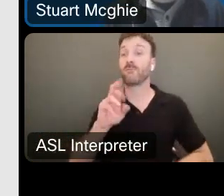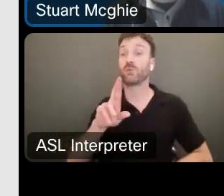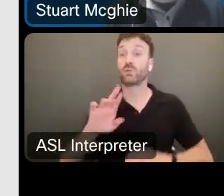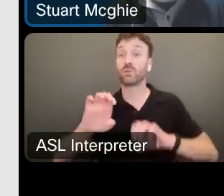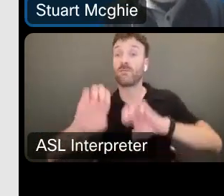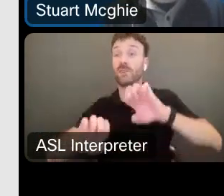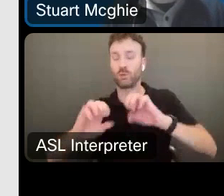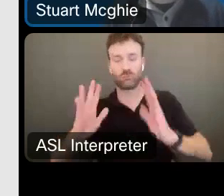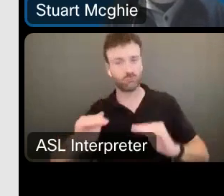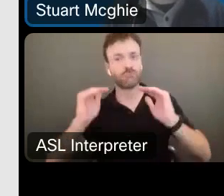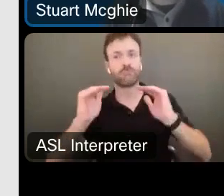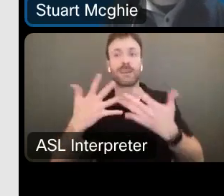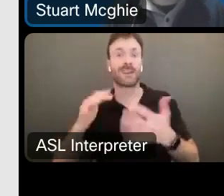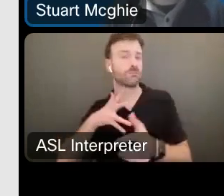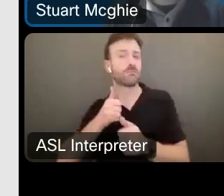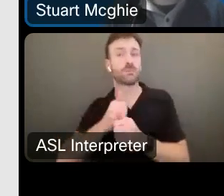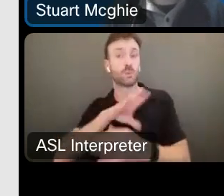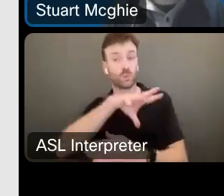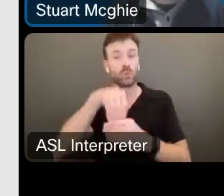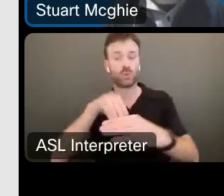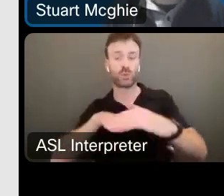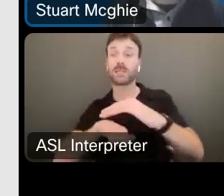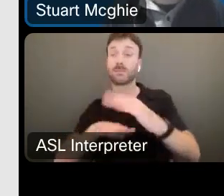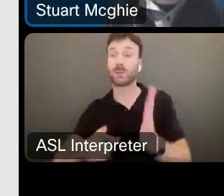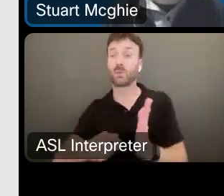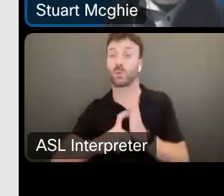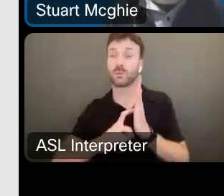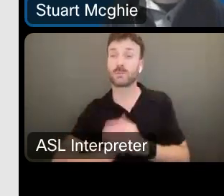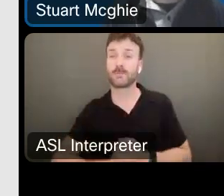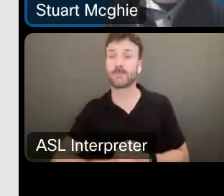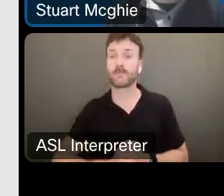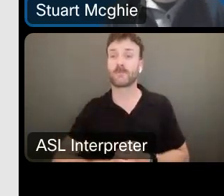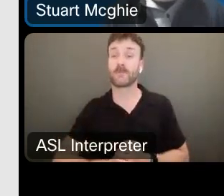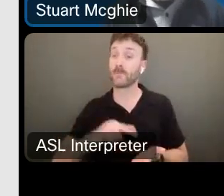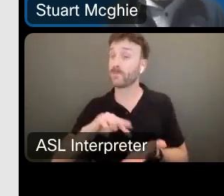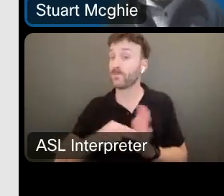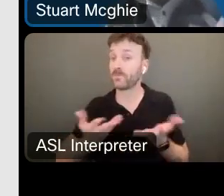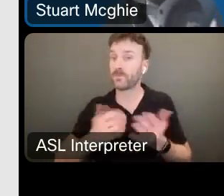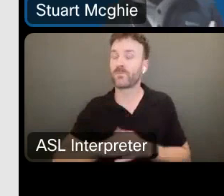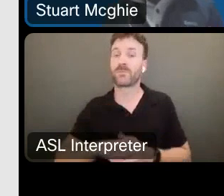to include accessibility requirements, and what this is is the tool that we as city staff